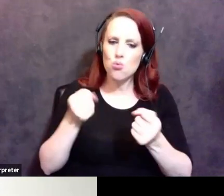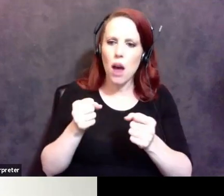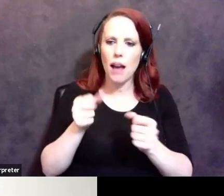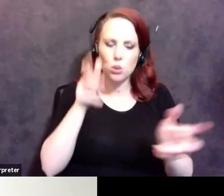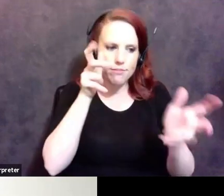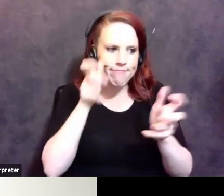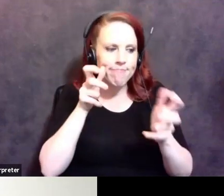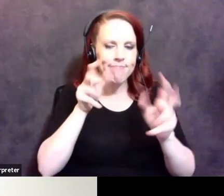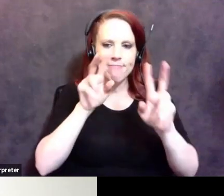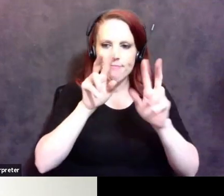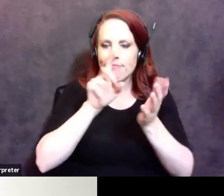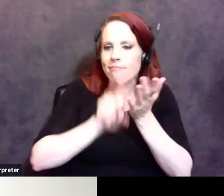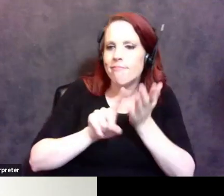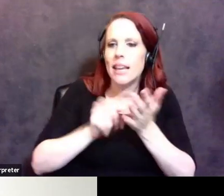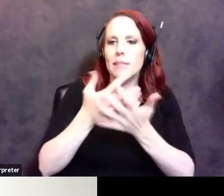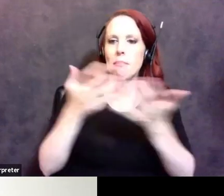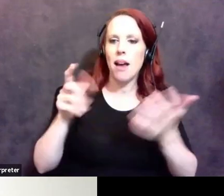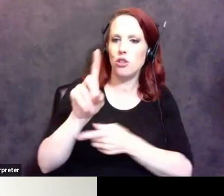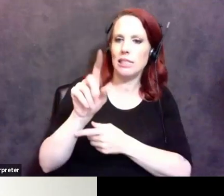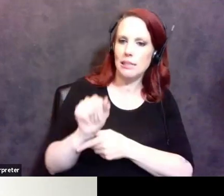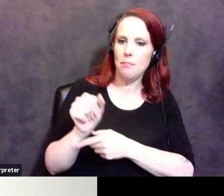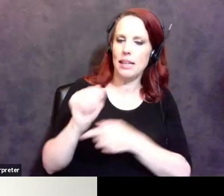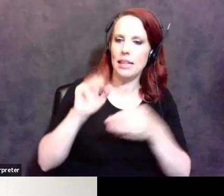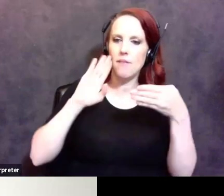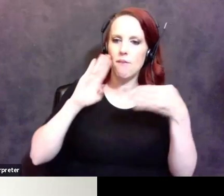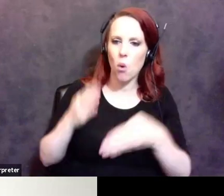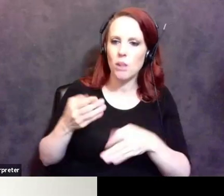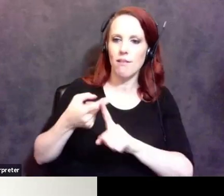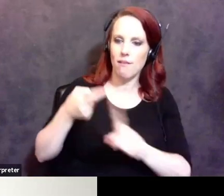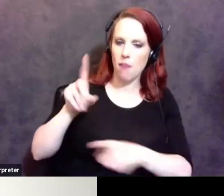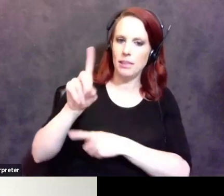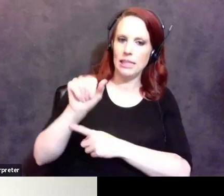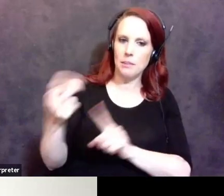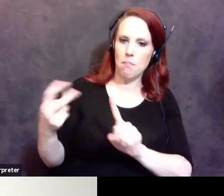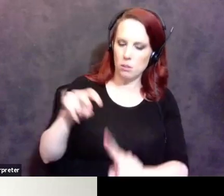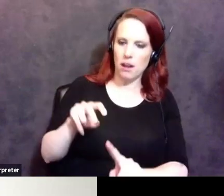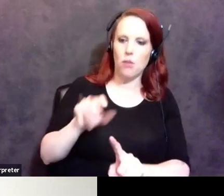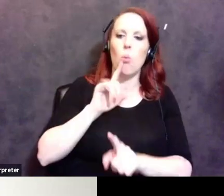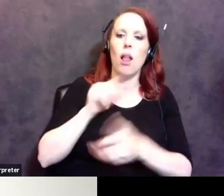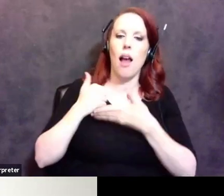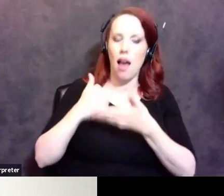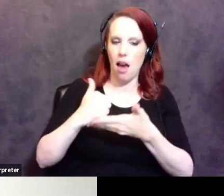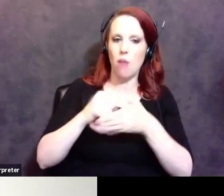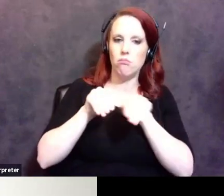the disability community it will help elevate our story. And I think if we can put an intersectional